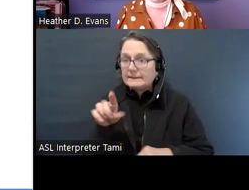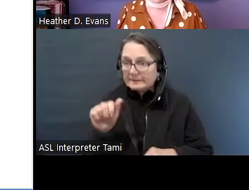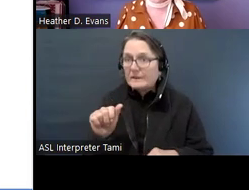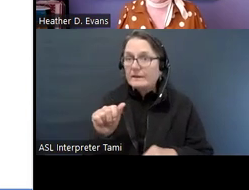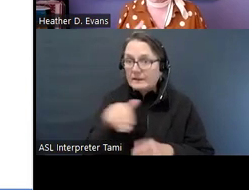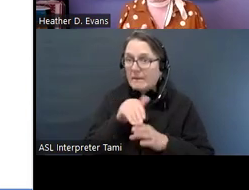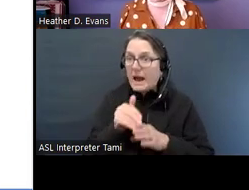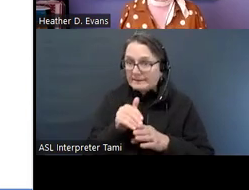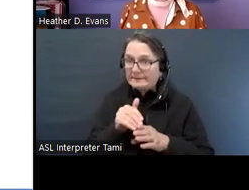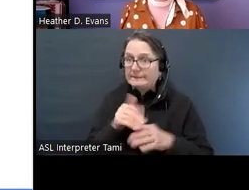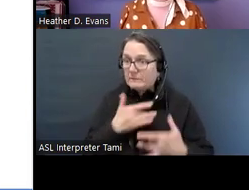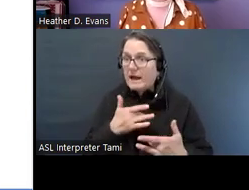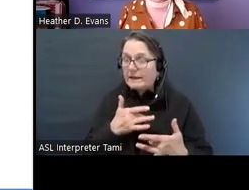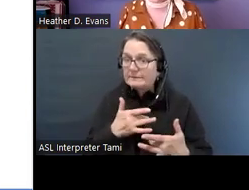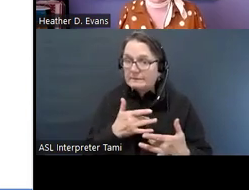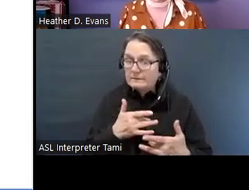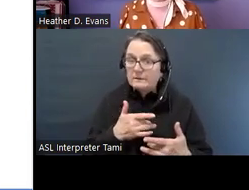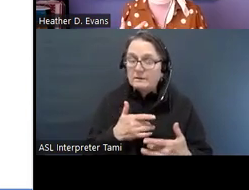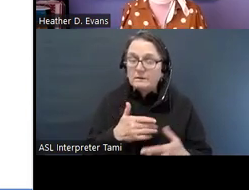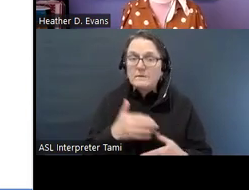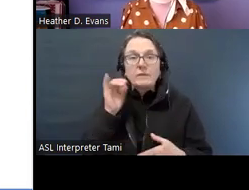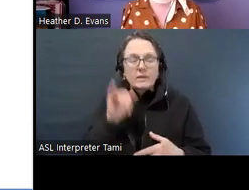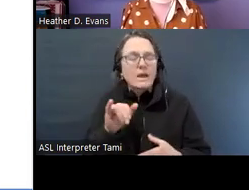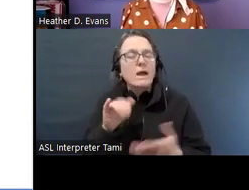That is, avoid language that insinuates that disability